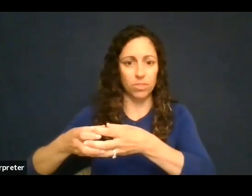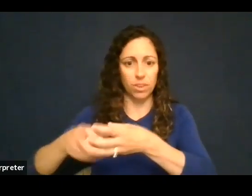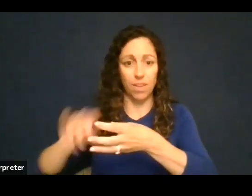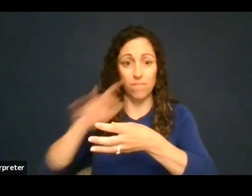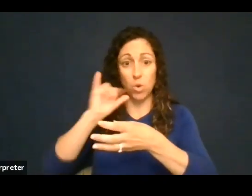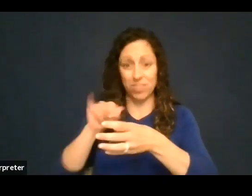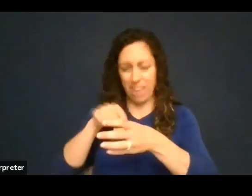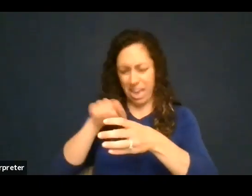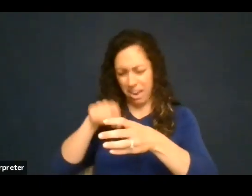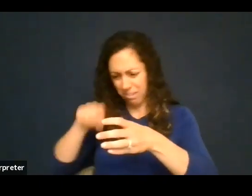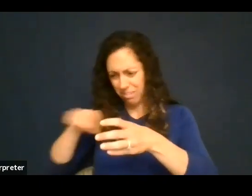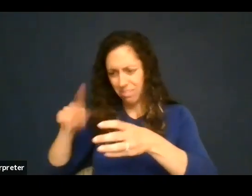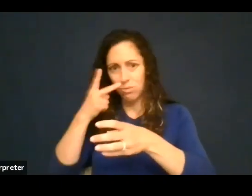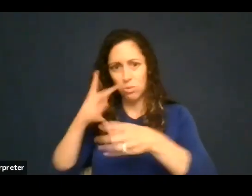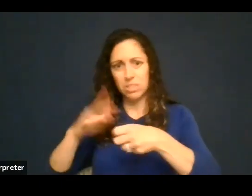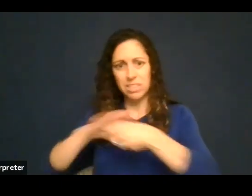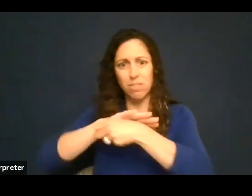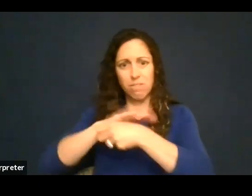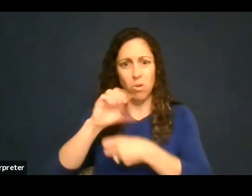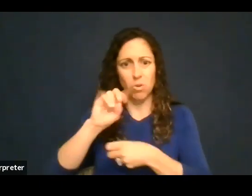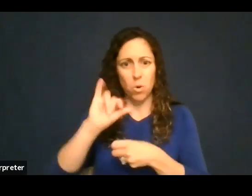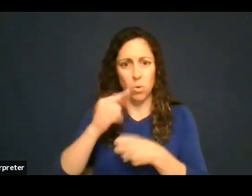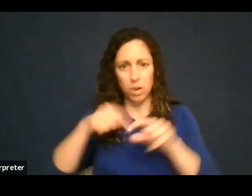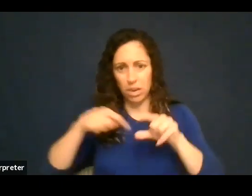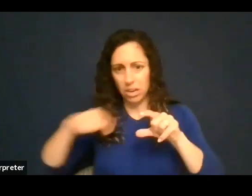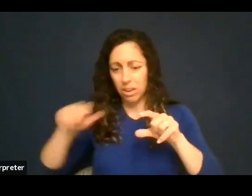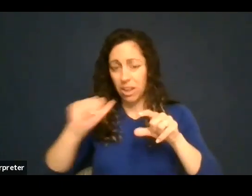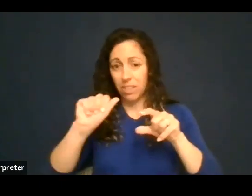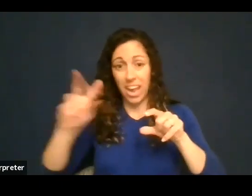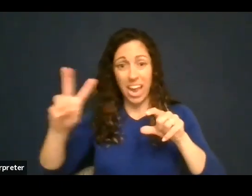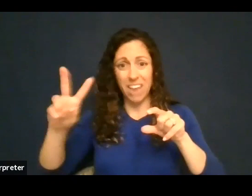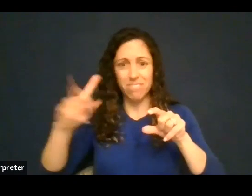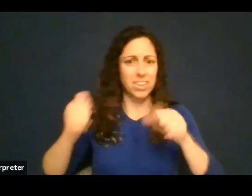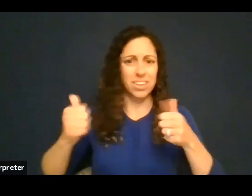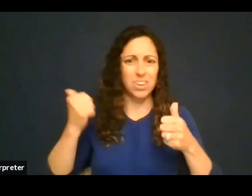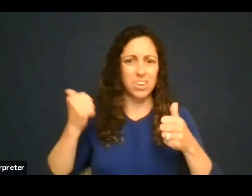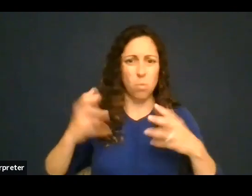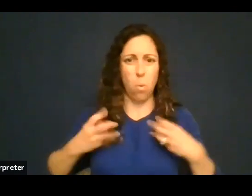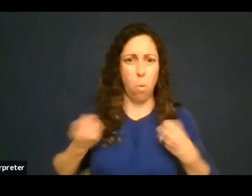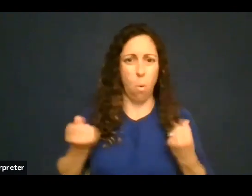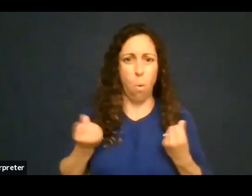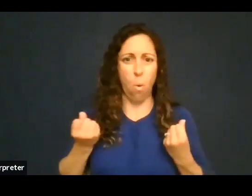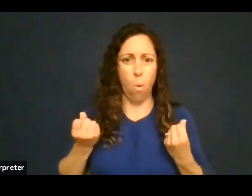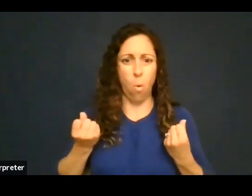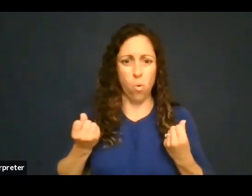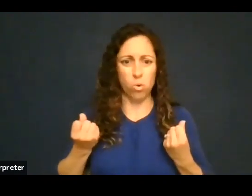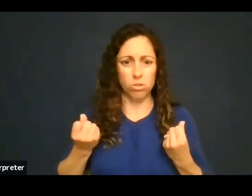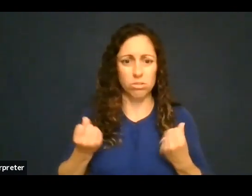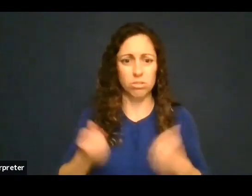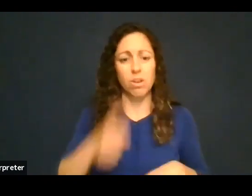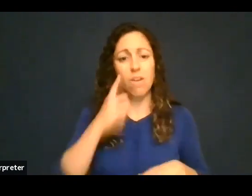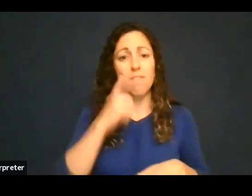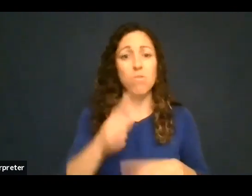and the AAV vectors just won't hold that much. In the case of the protocadherin 15, we're trying a couple of ways of trying